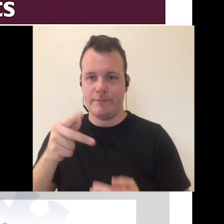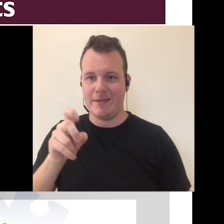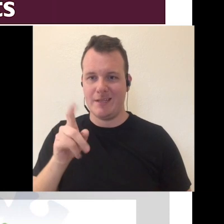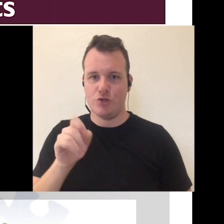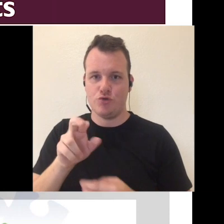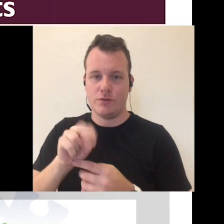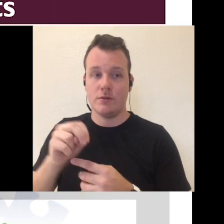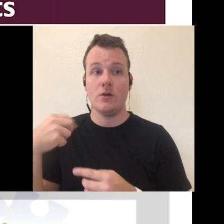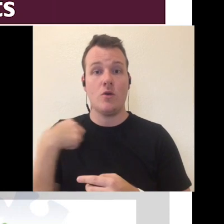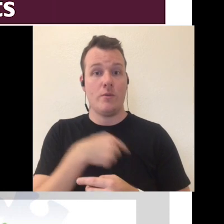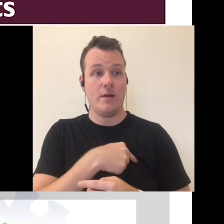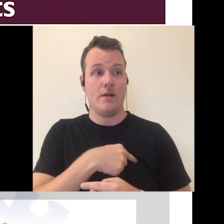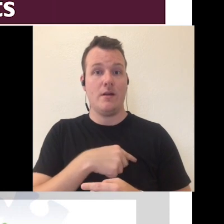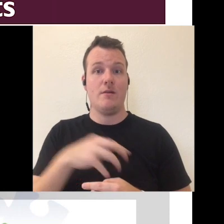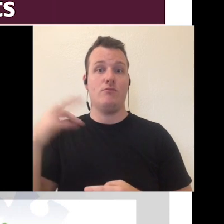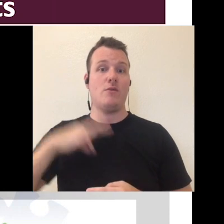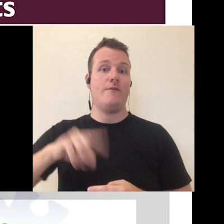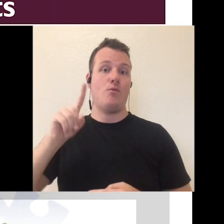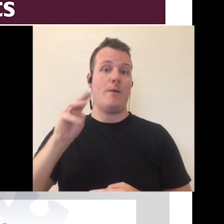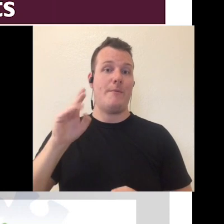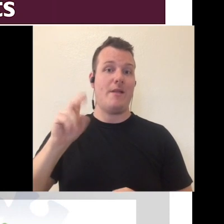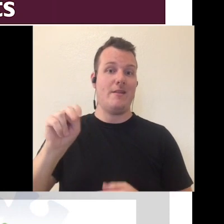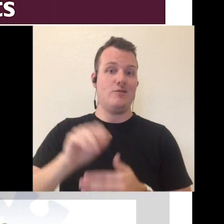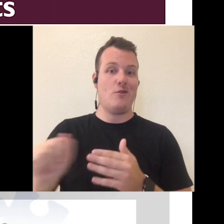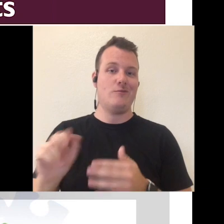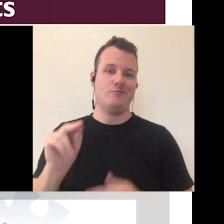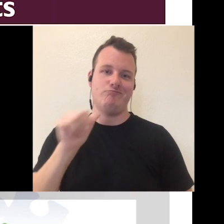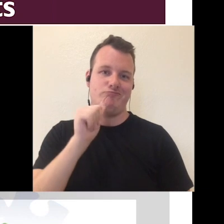with that group. We didn't to make a million dollars from it, but we certainly